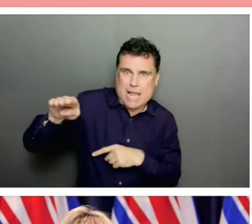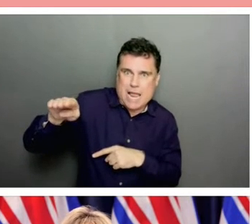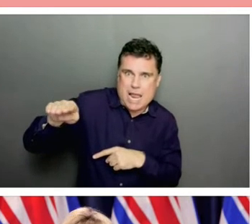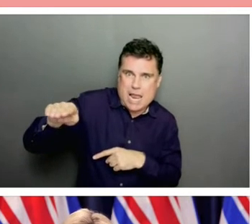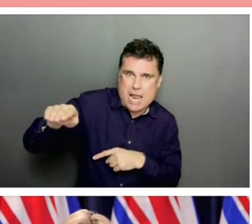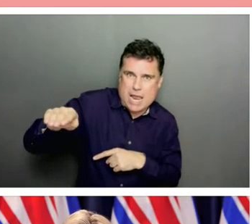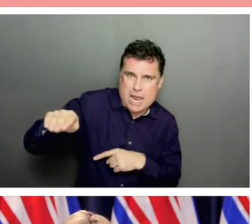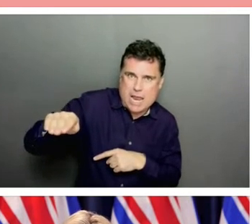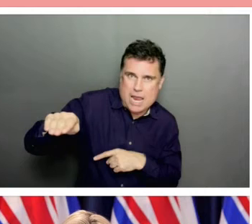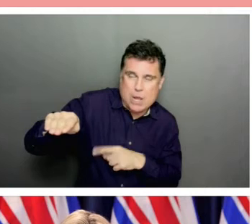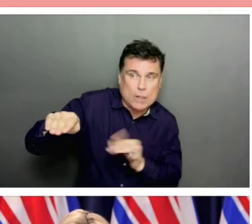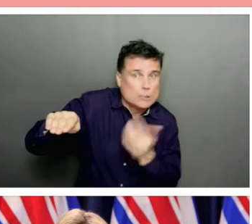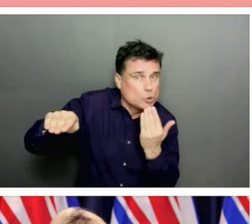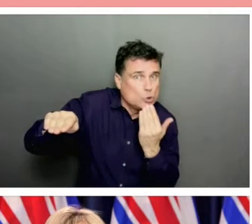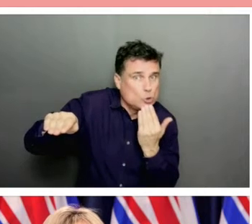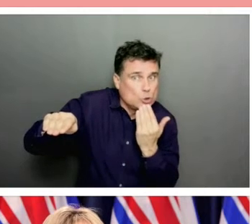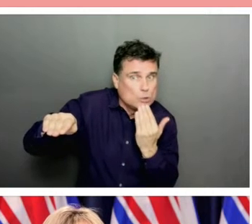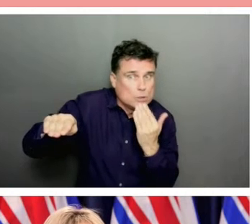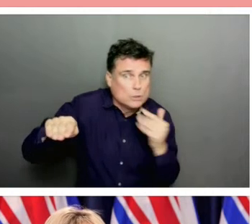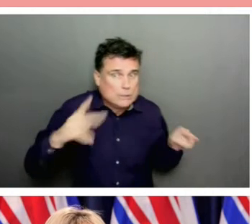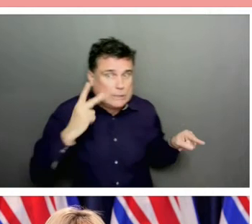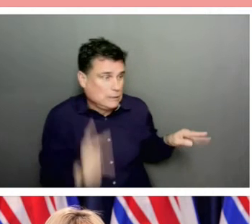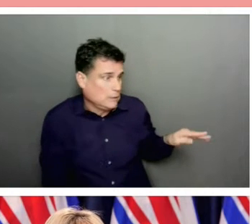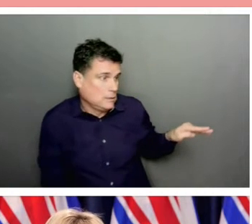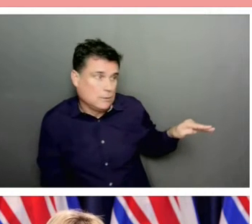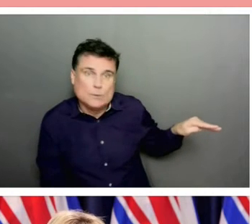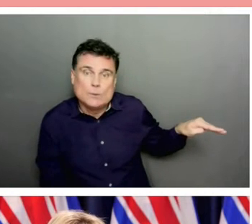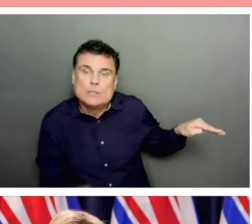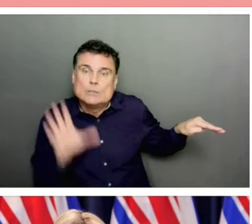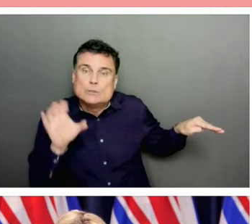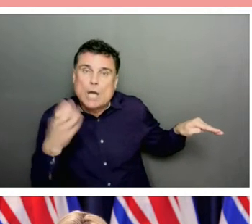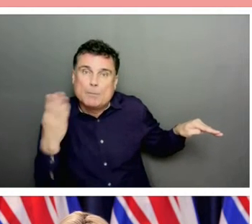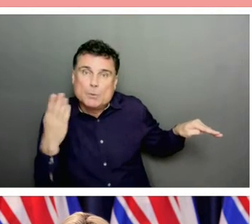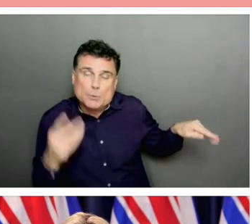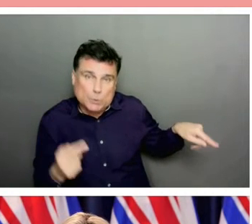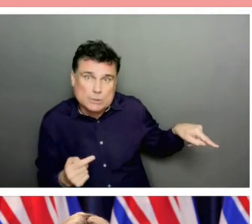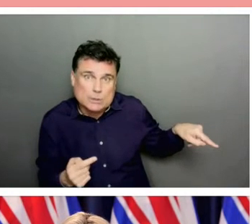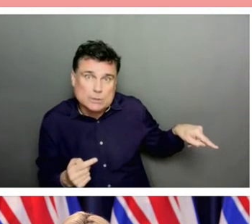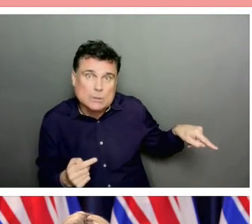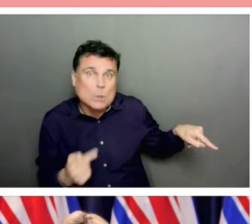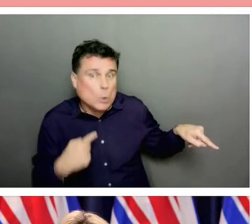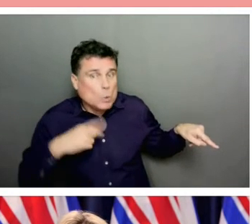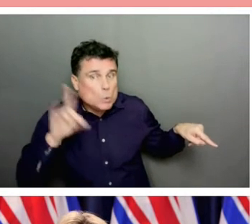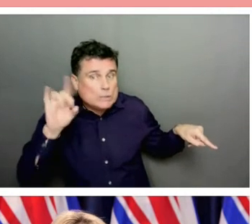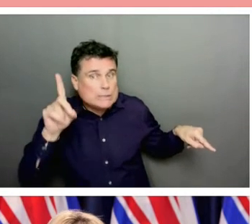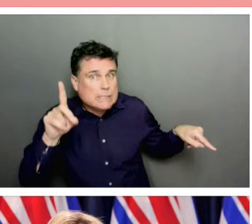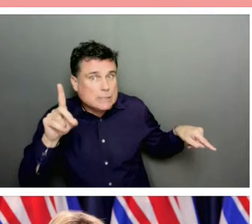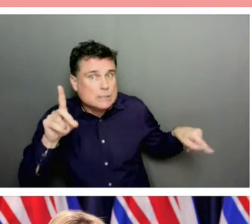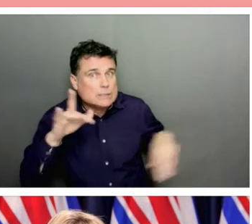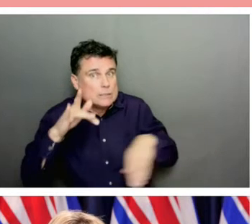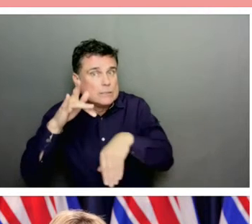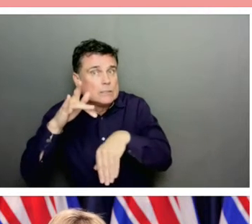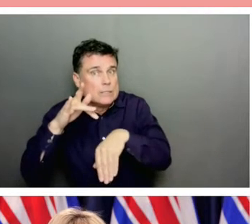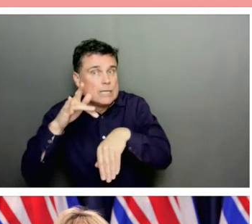per day, but that has slowed and we're now moving downwards. But the background blue tells us